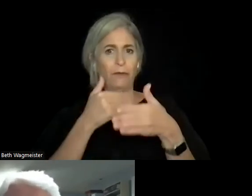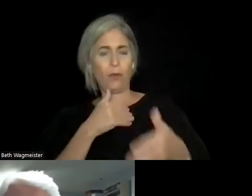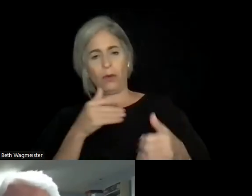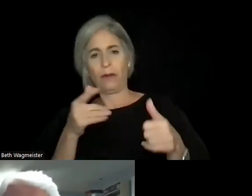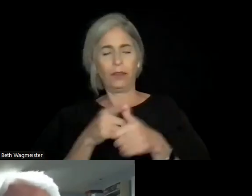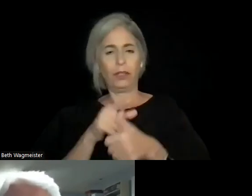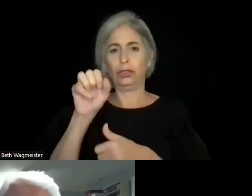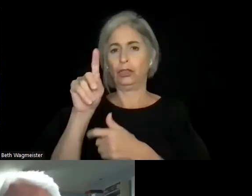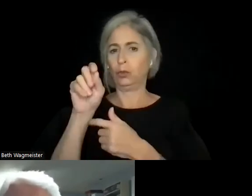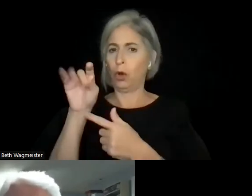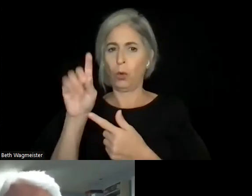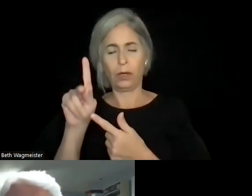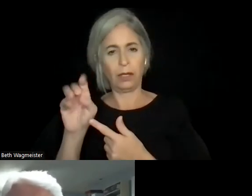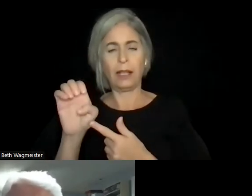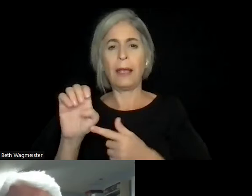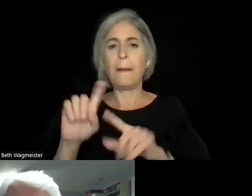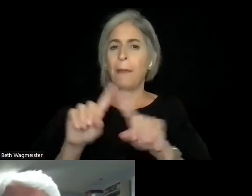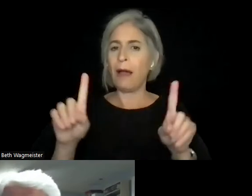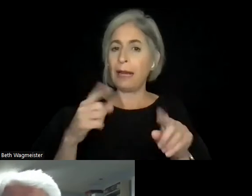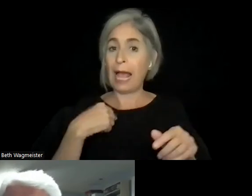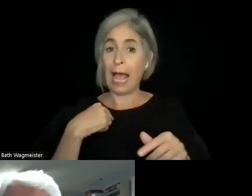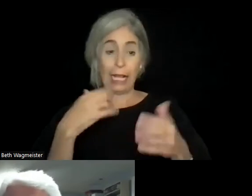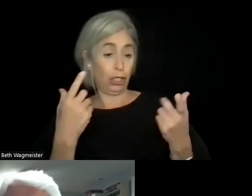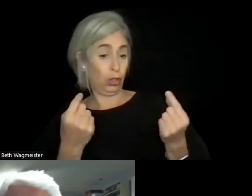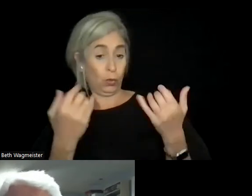and president of Aphasia nation, I have done lots of